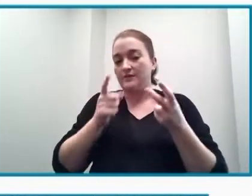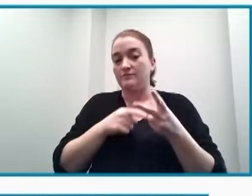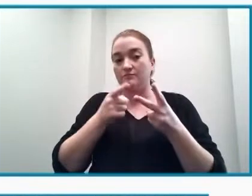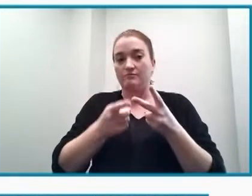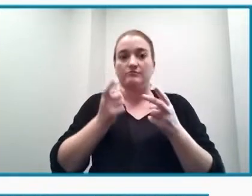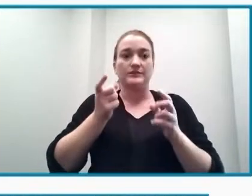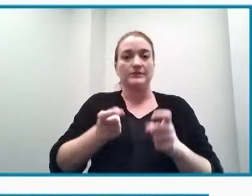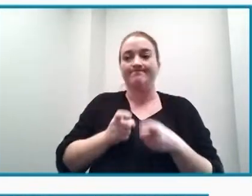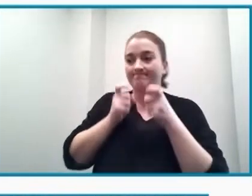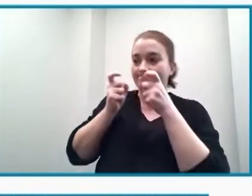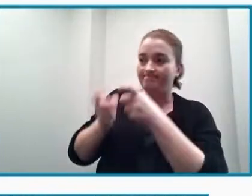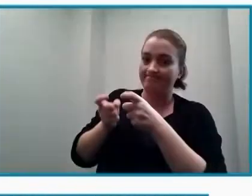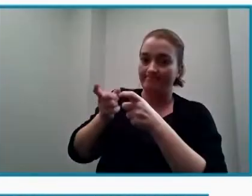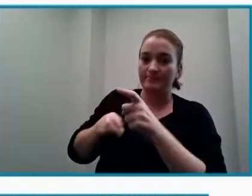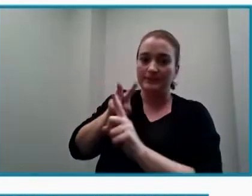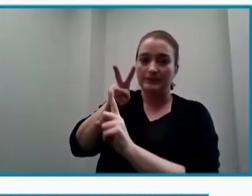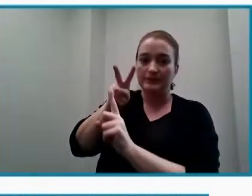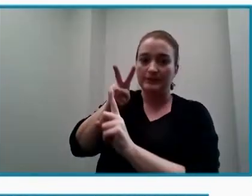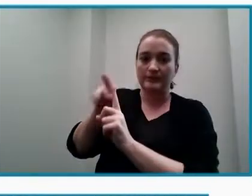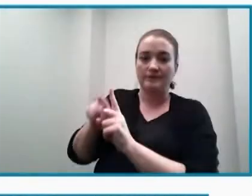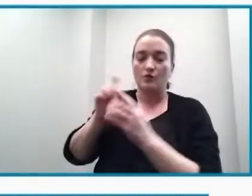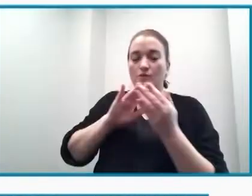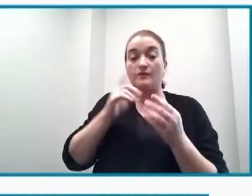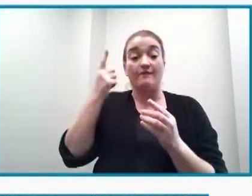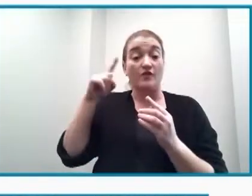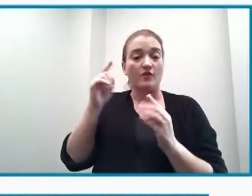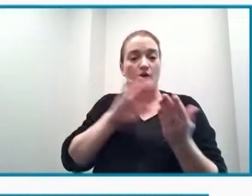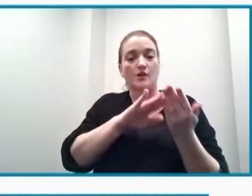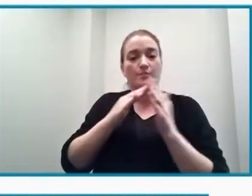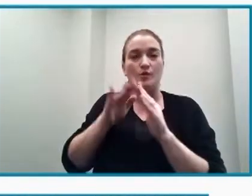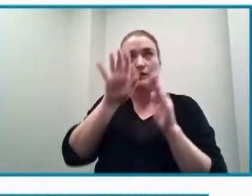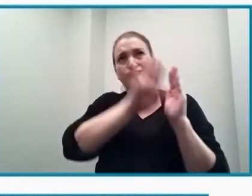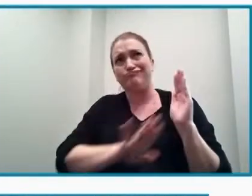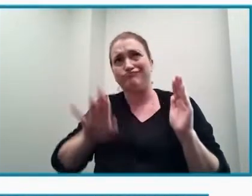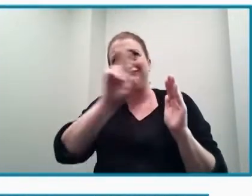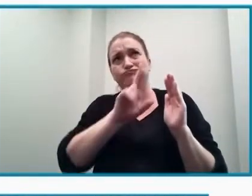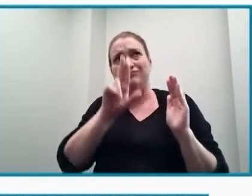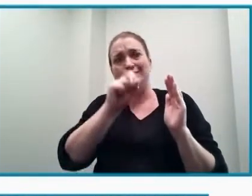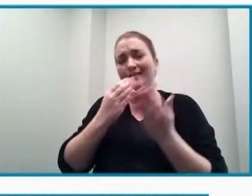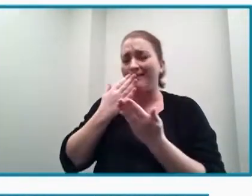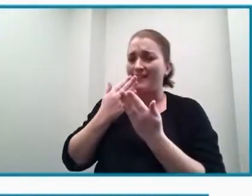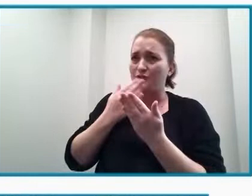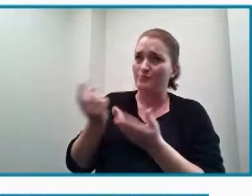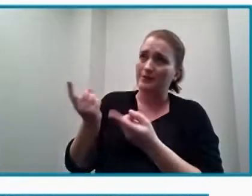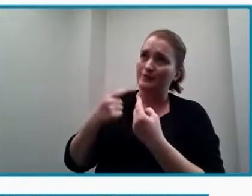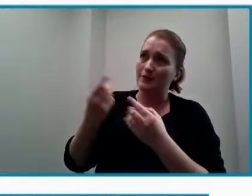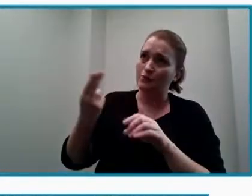organizations across the country. Thank you so much for being here today, Gill. I'm excited to be here again.